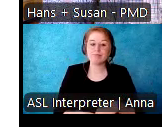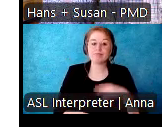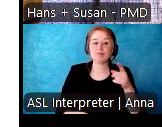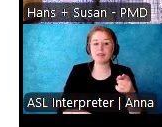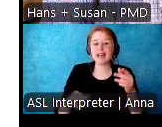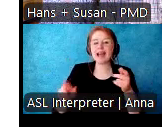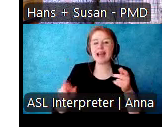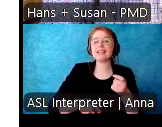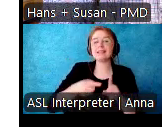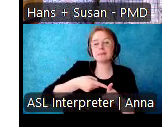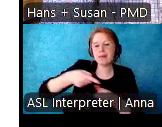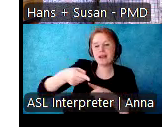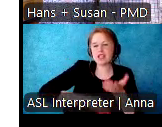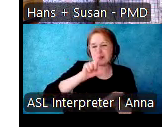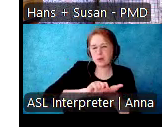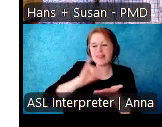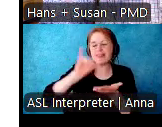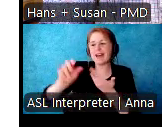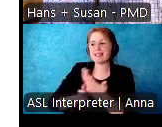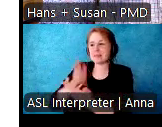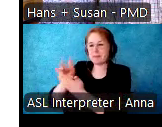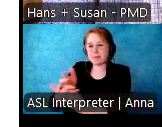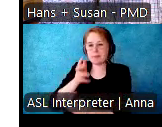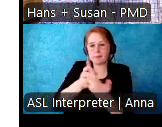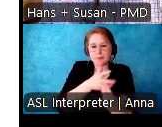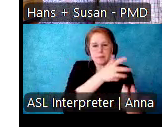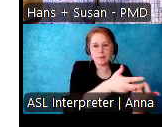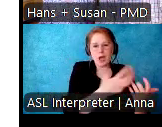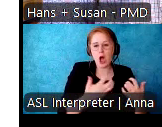that are targeted to special audiences of Native Americans,